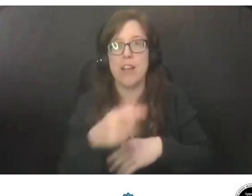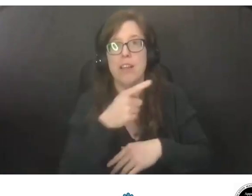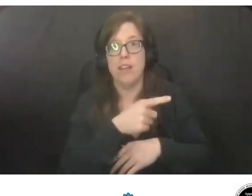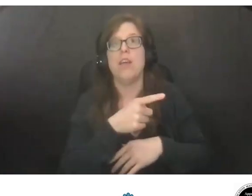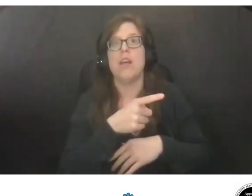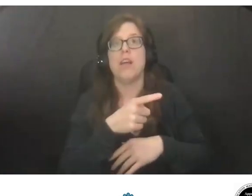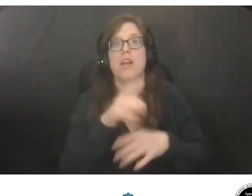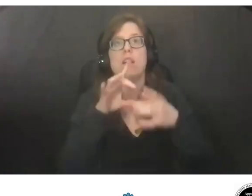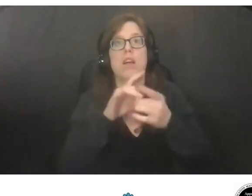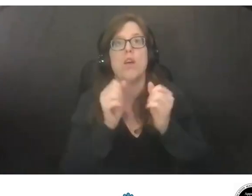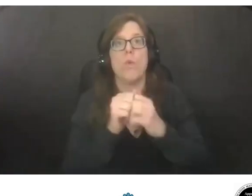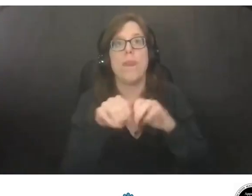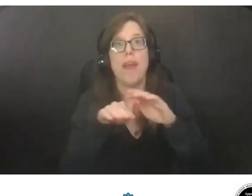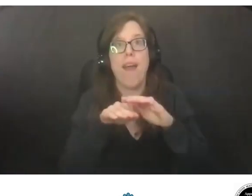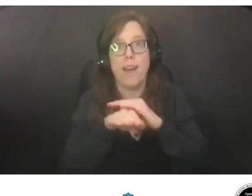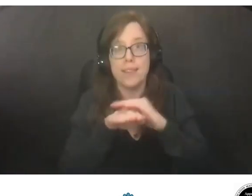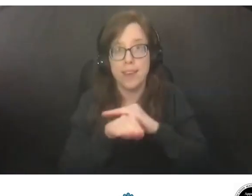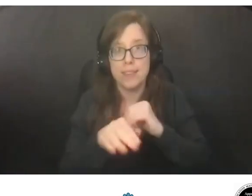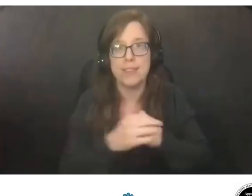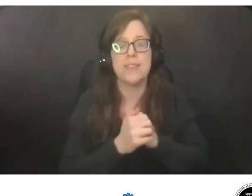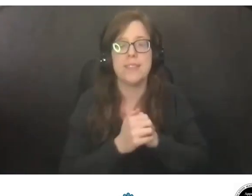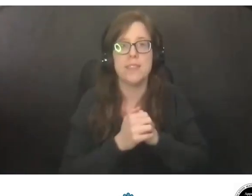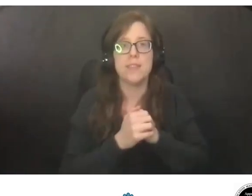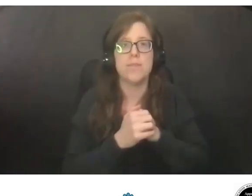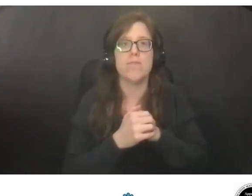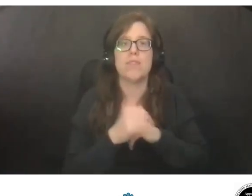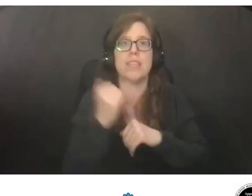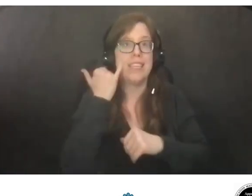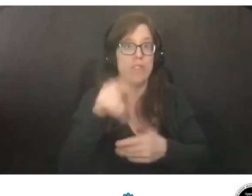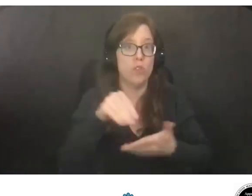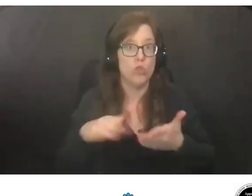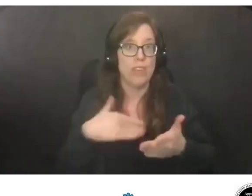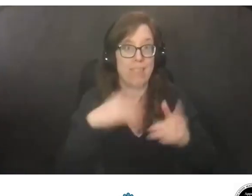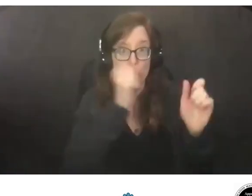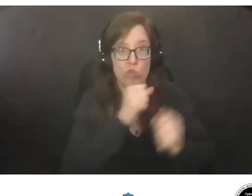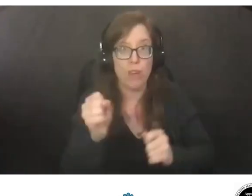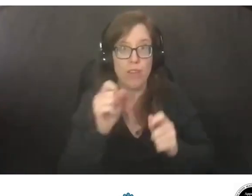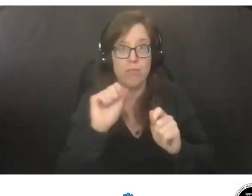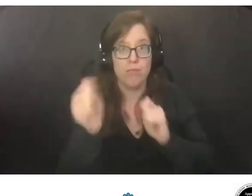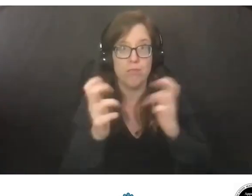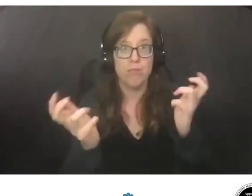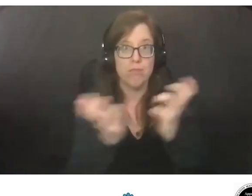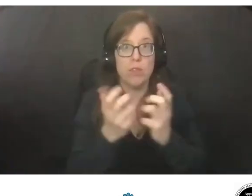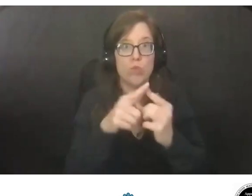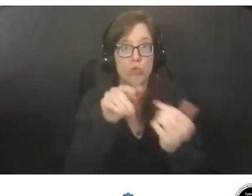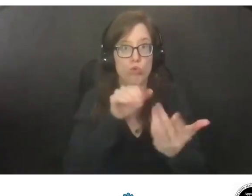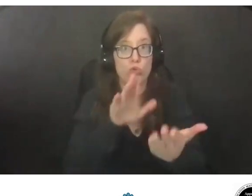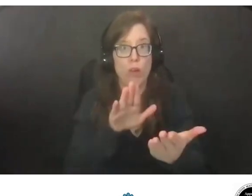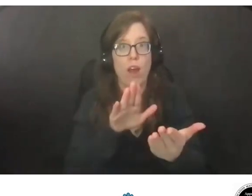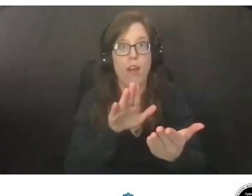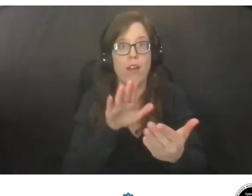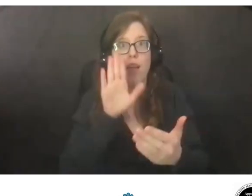The last section is Access. Looking at it, the student has strategies and accommodations to address the combined